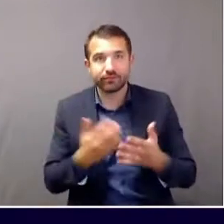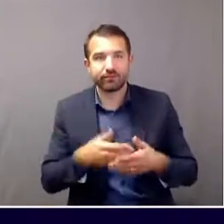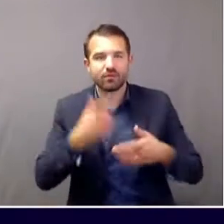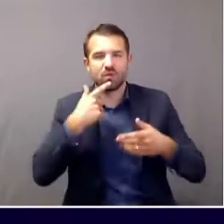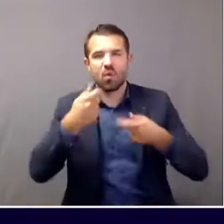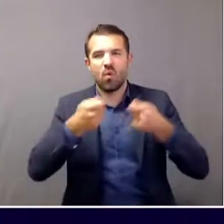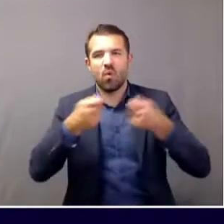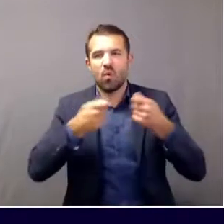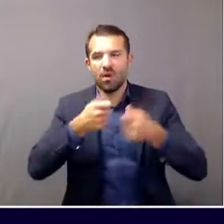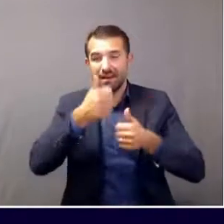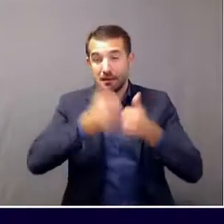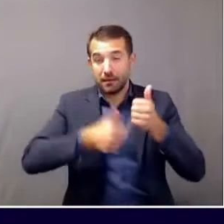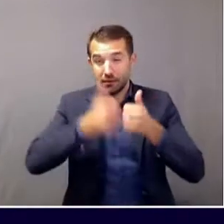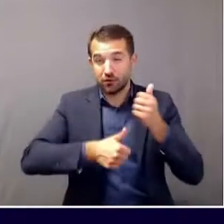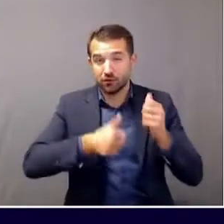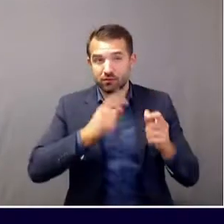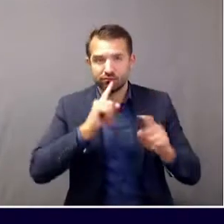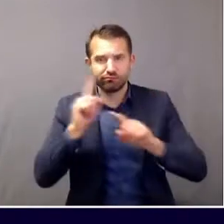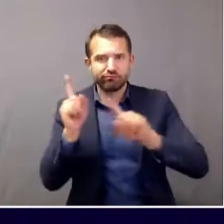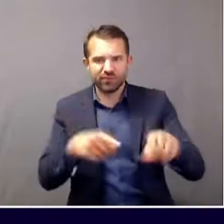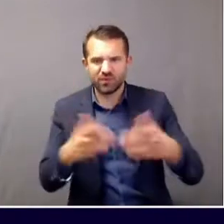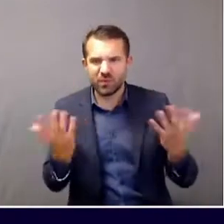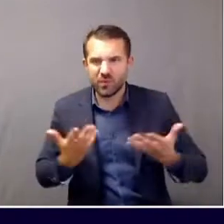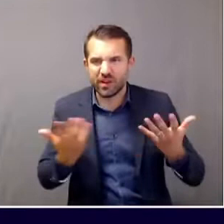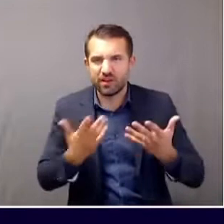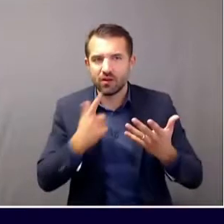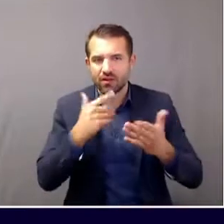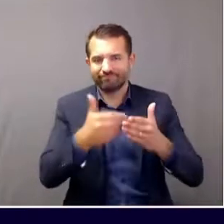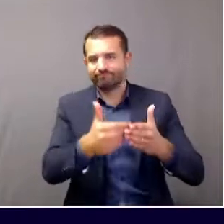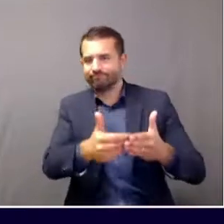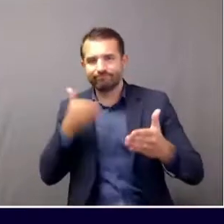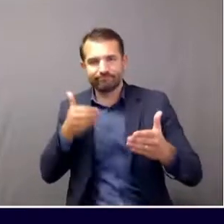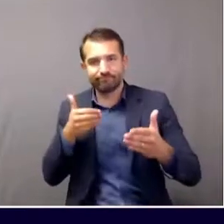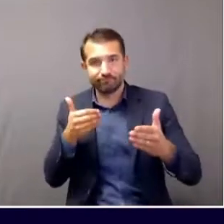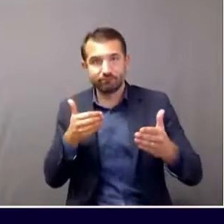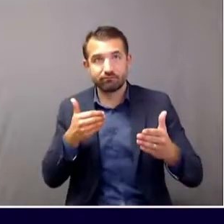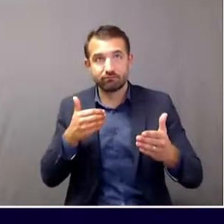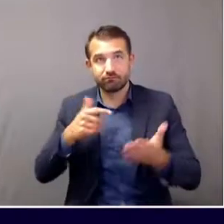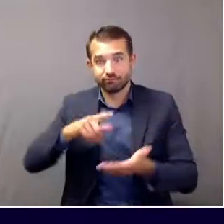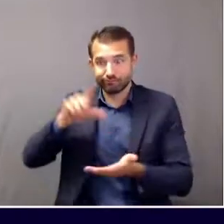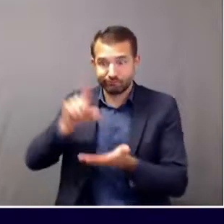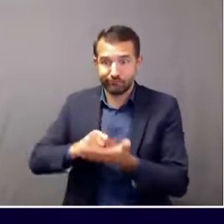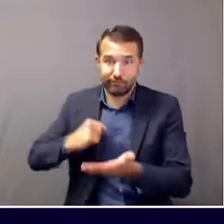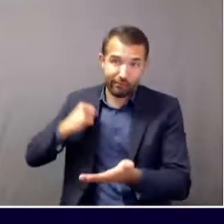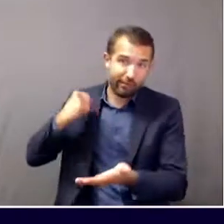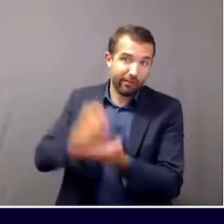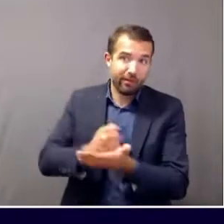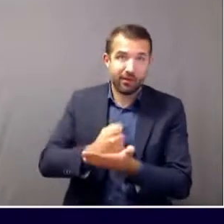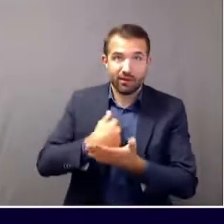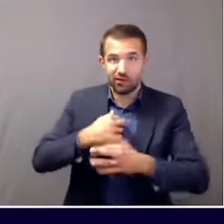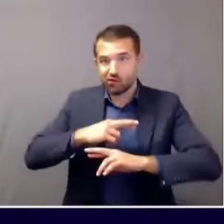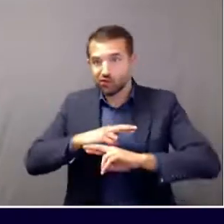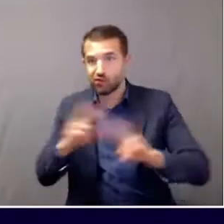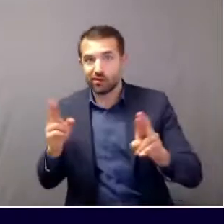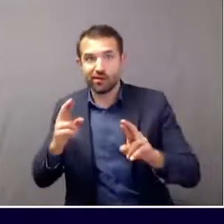raised those are set forth in